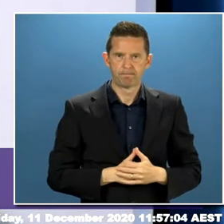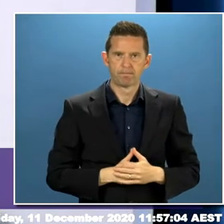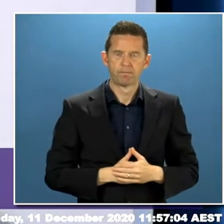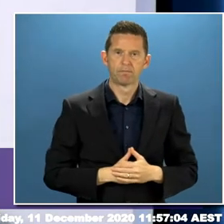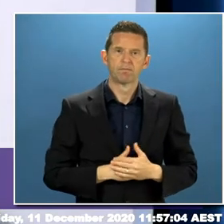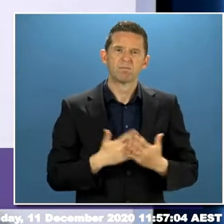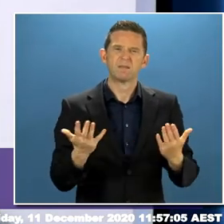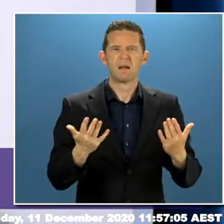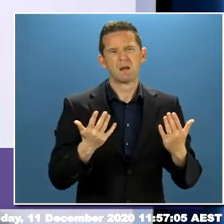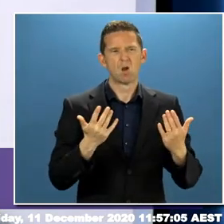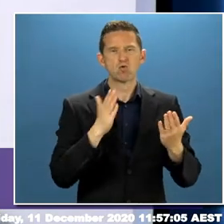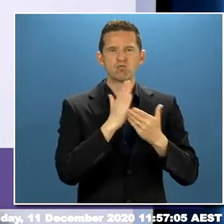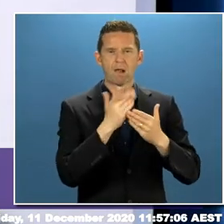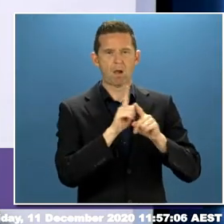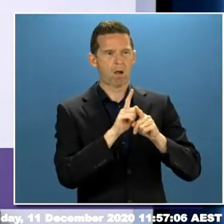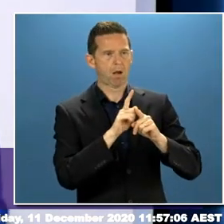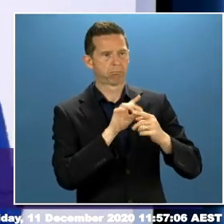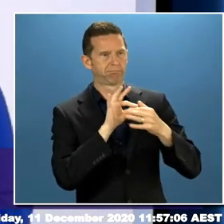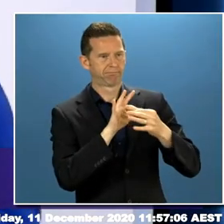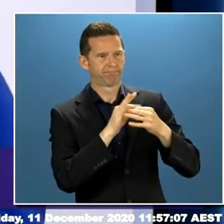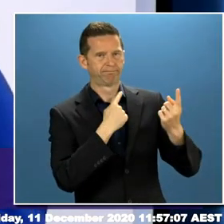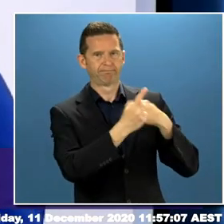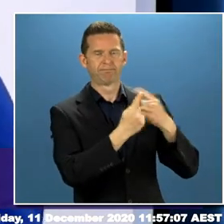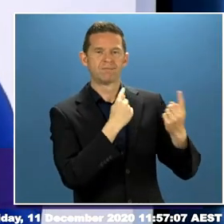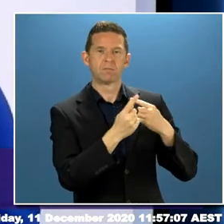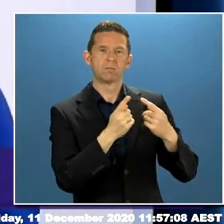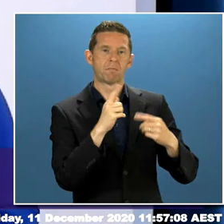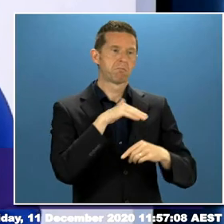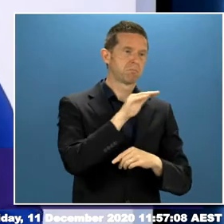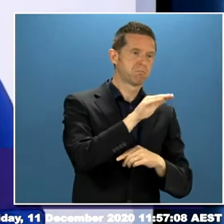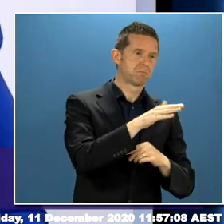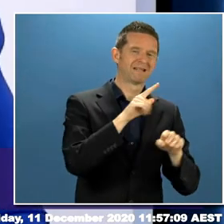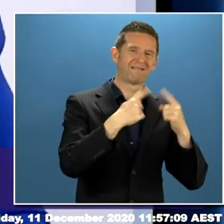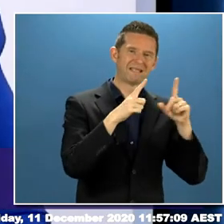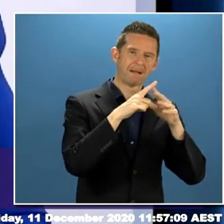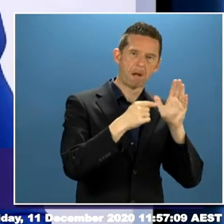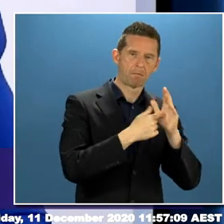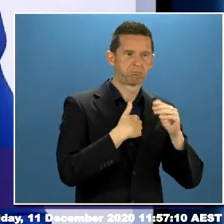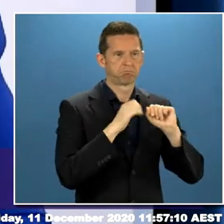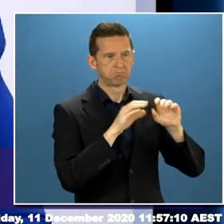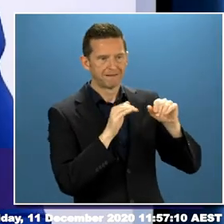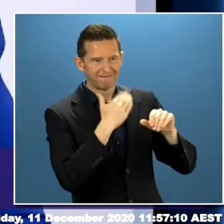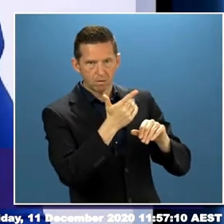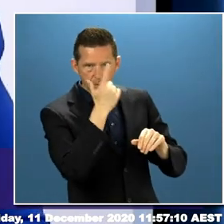a two-way street where we would approach departments with ideas or thoughts